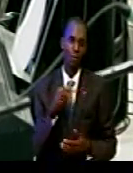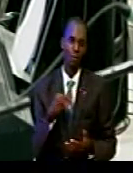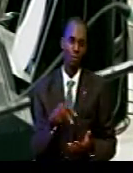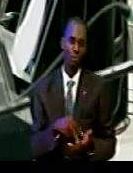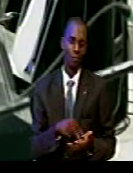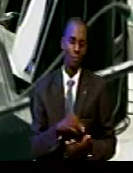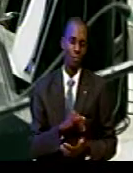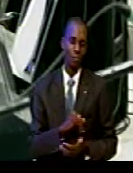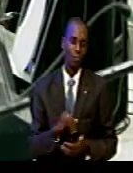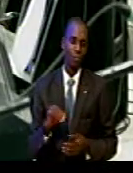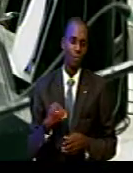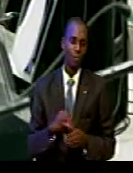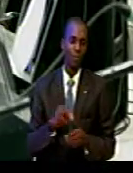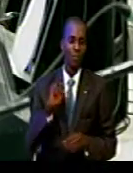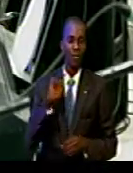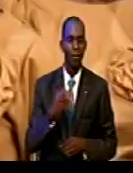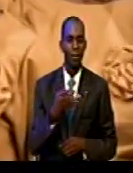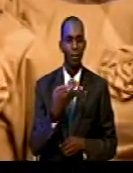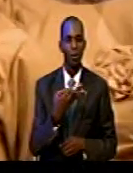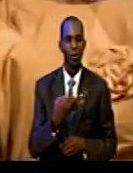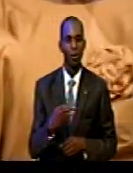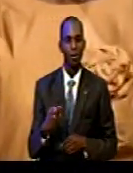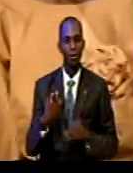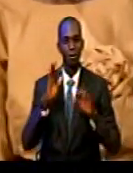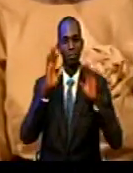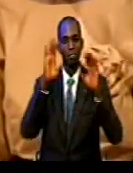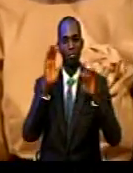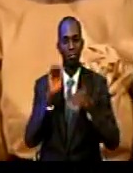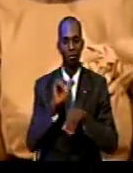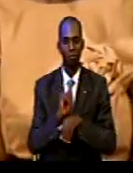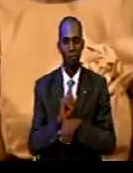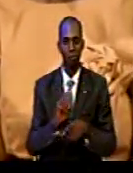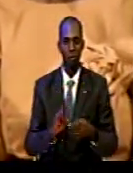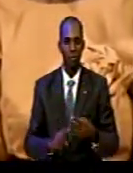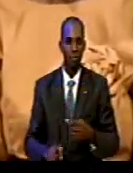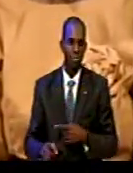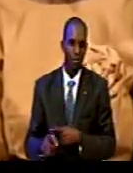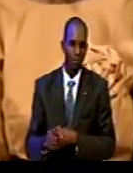are you standing me